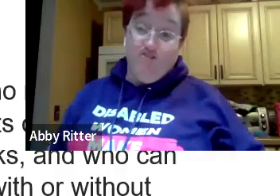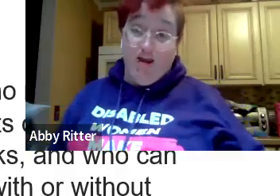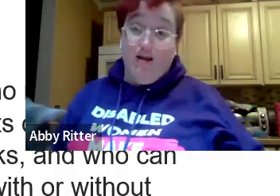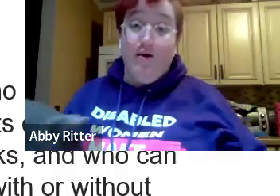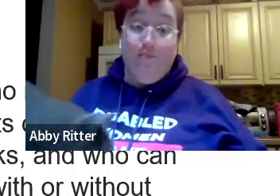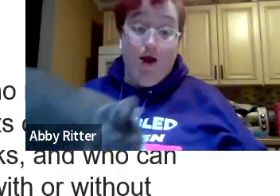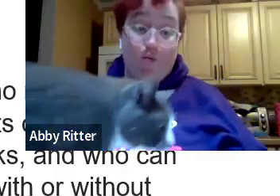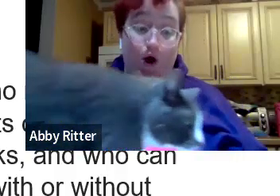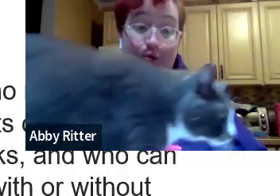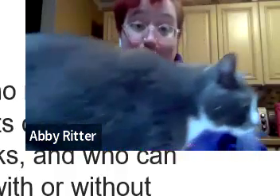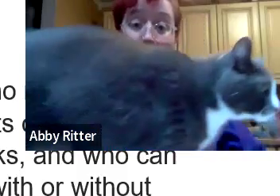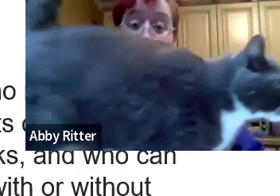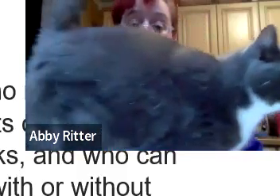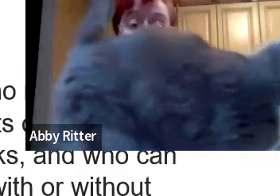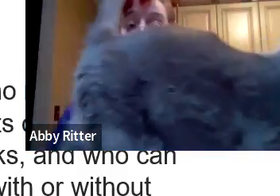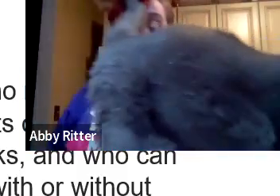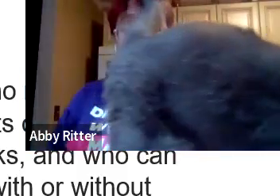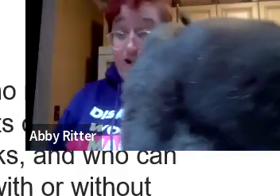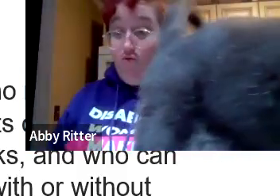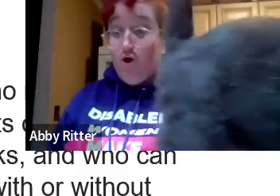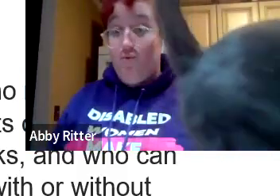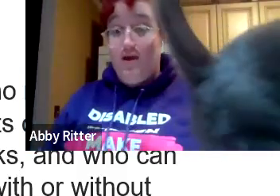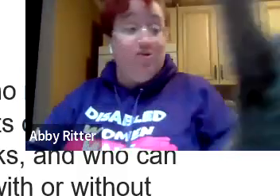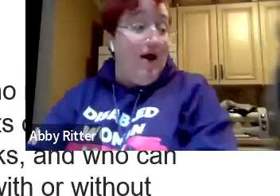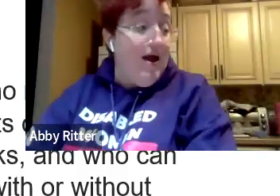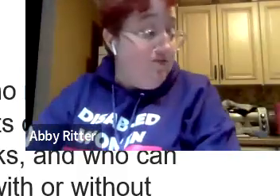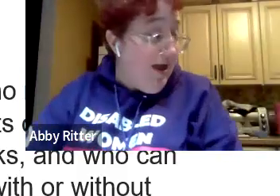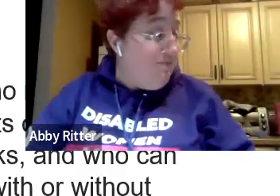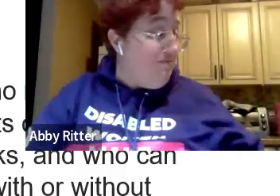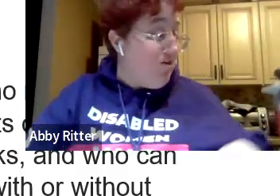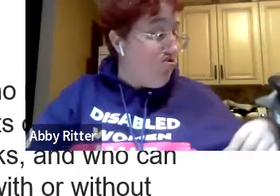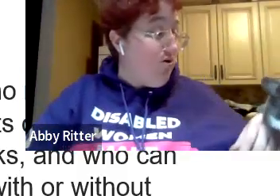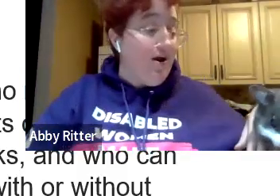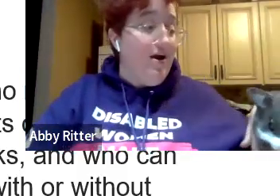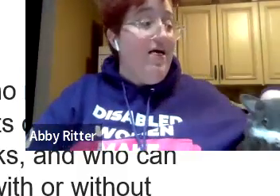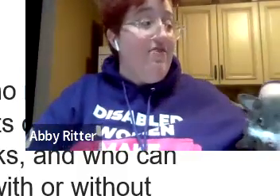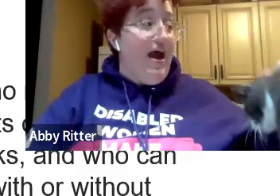whole entire job for me, so how are we going to make this work? I am happy